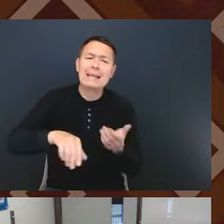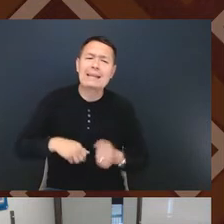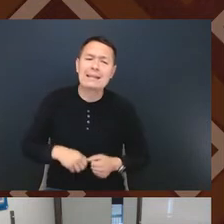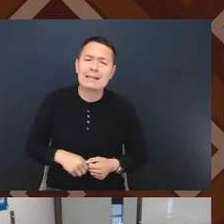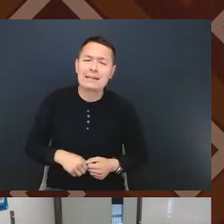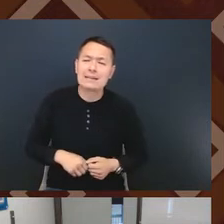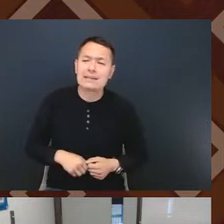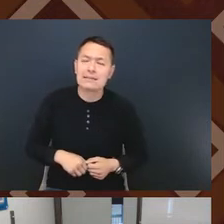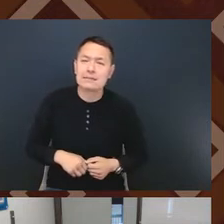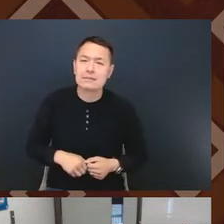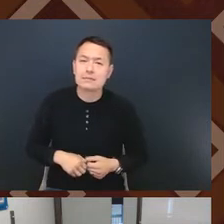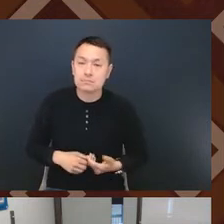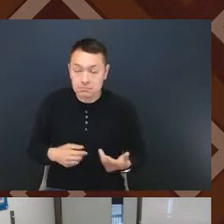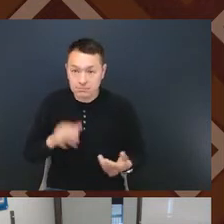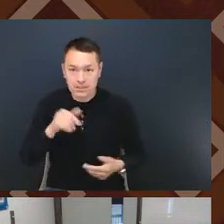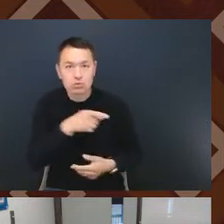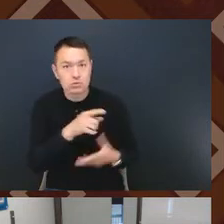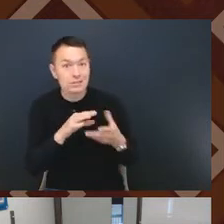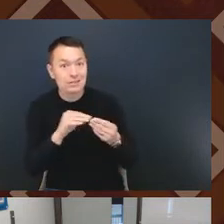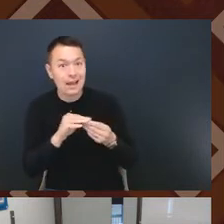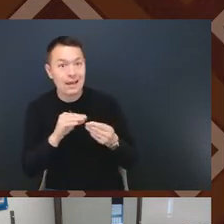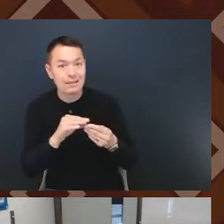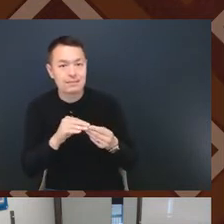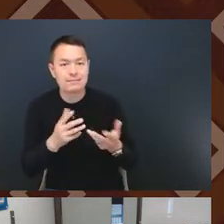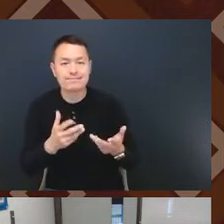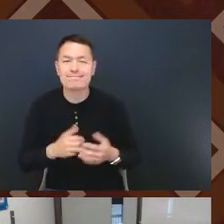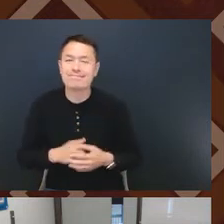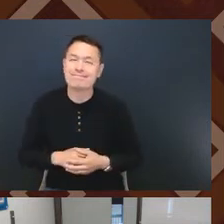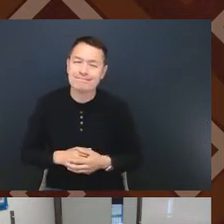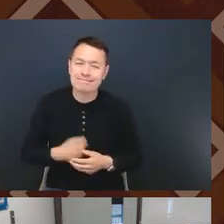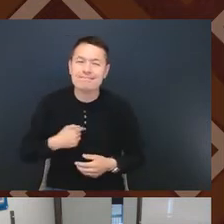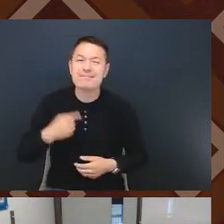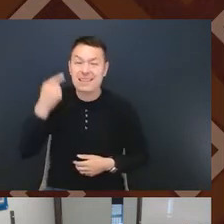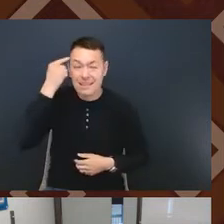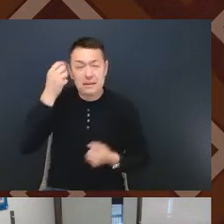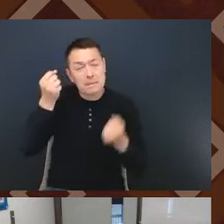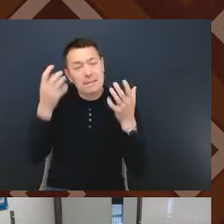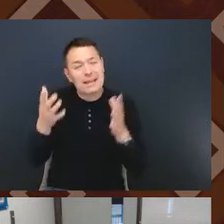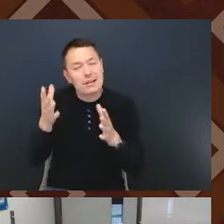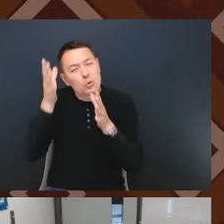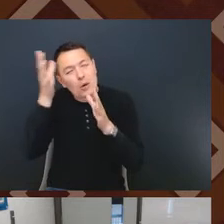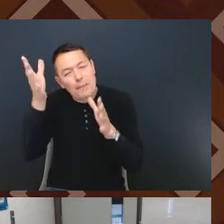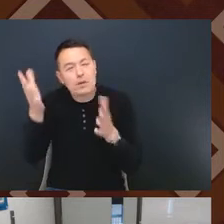that's what she said. And I think a lot of grandparents would feel the same way.